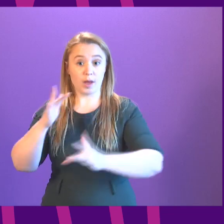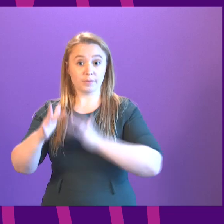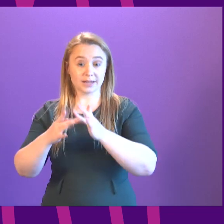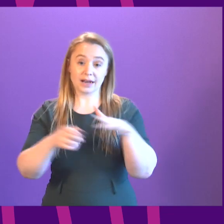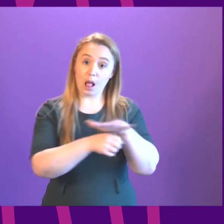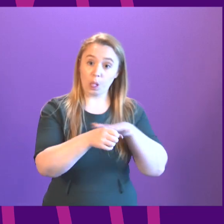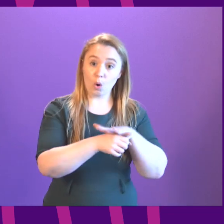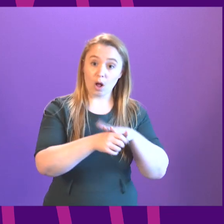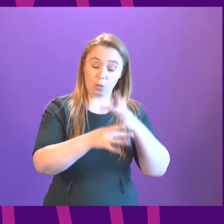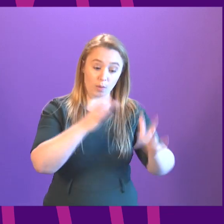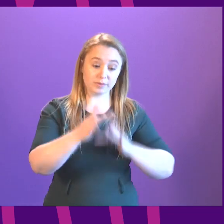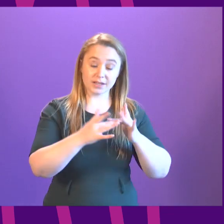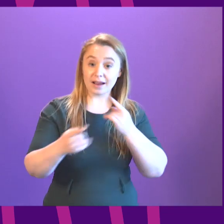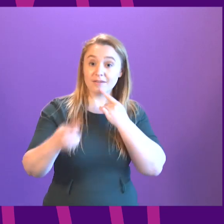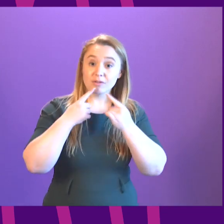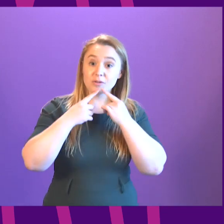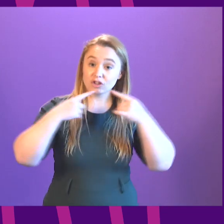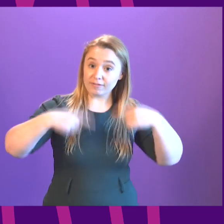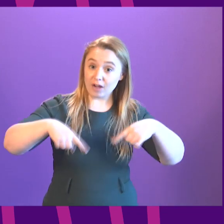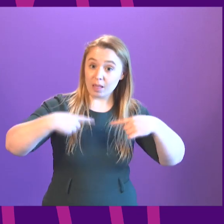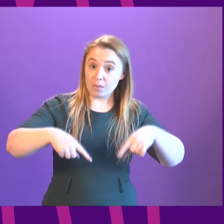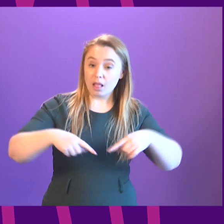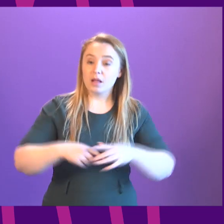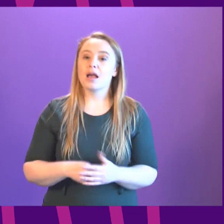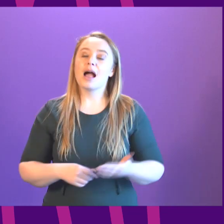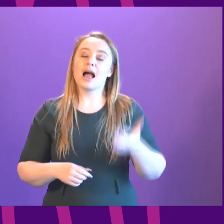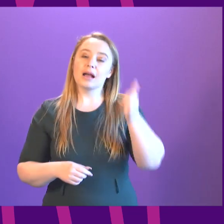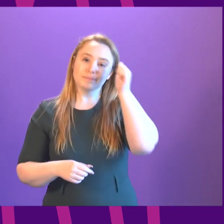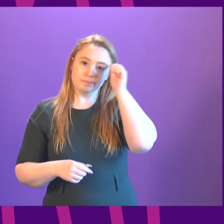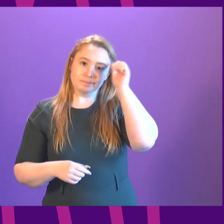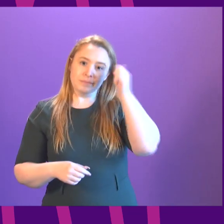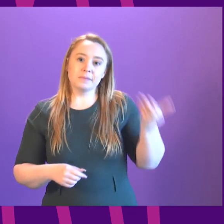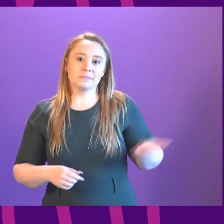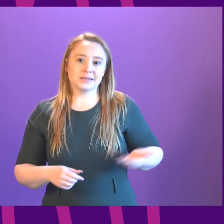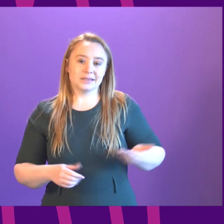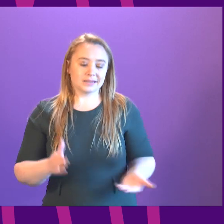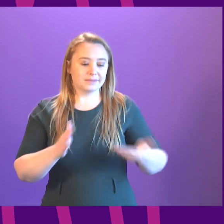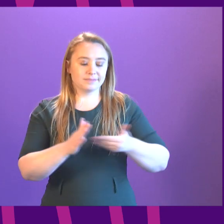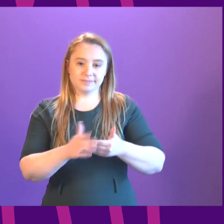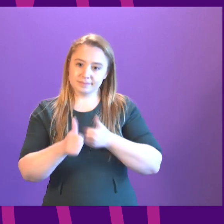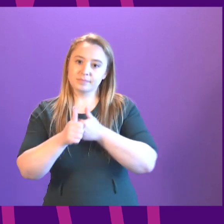that businesses will need more help, given the implications of what we are now dealing